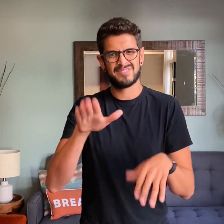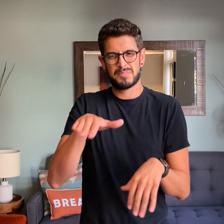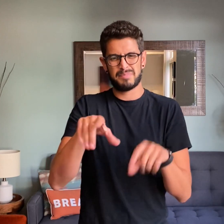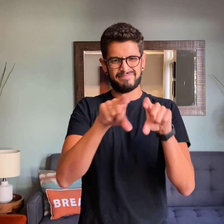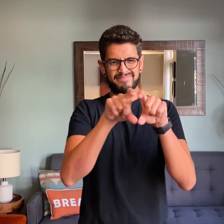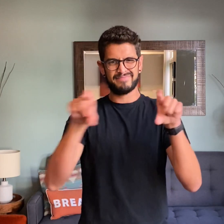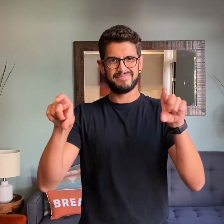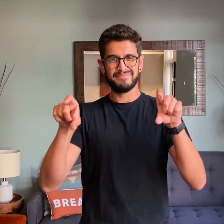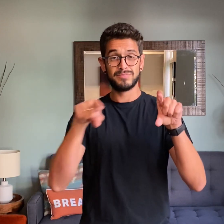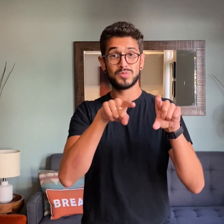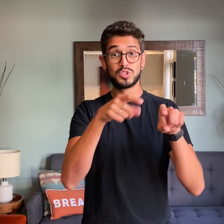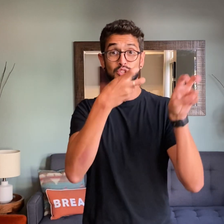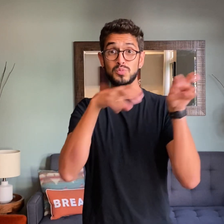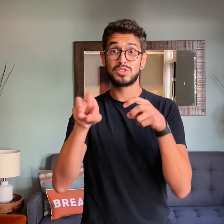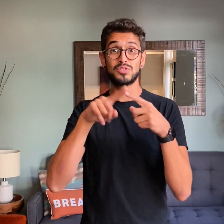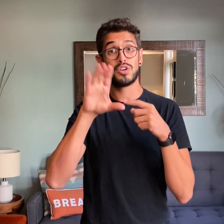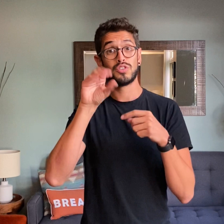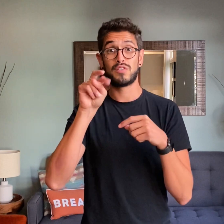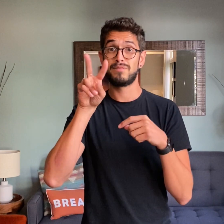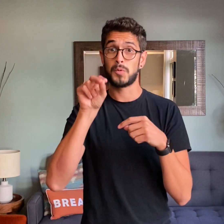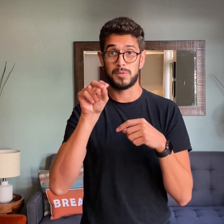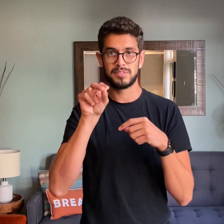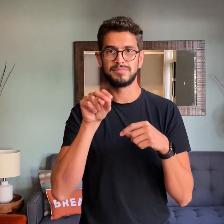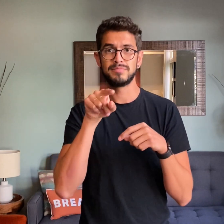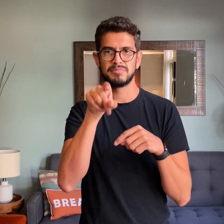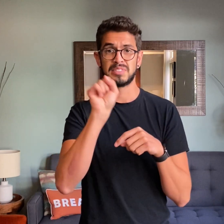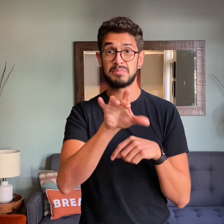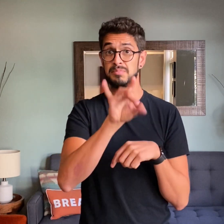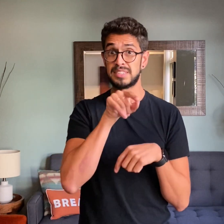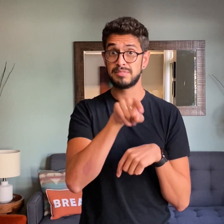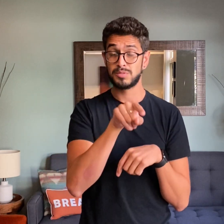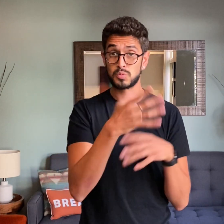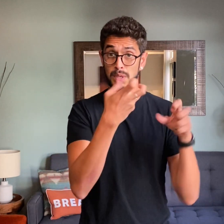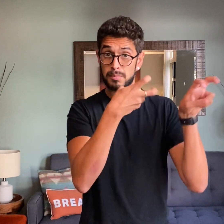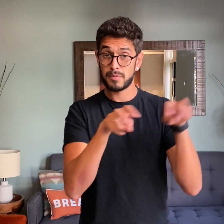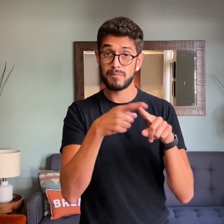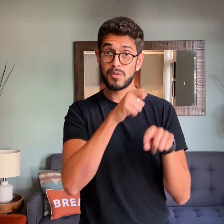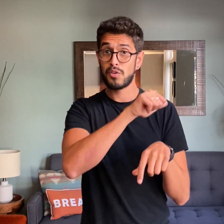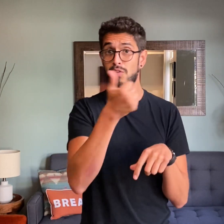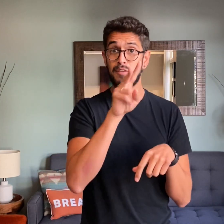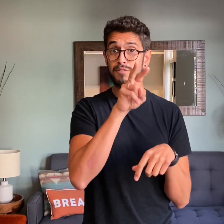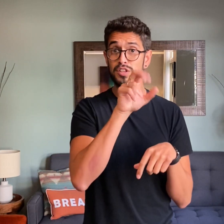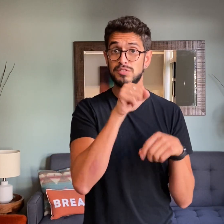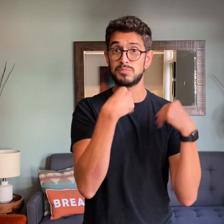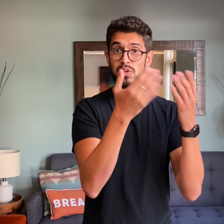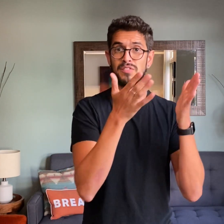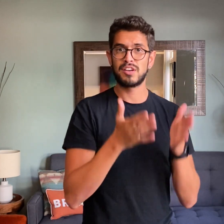At the bottom of the form, there is an option to port in your number from another VRS provider or